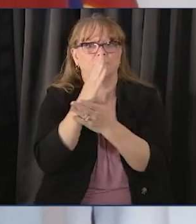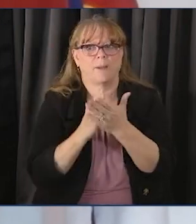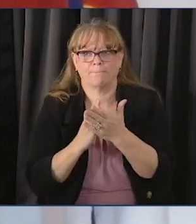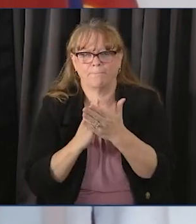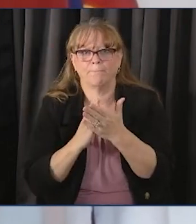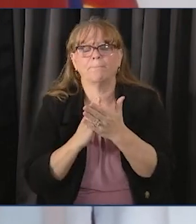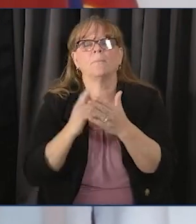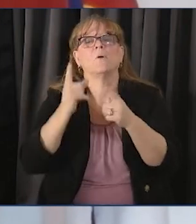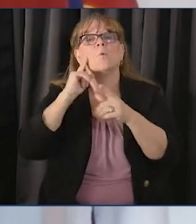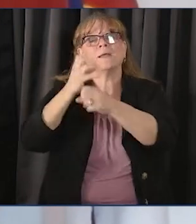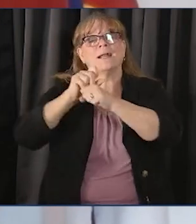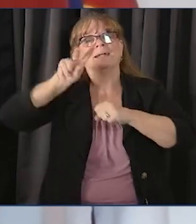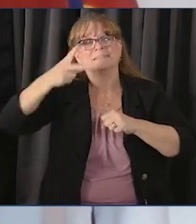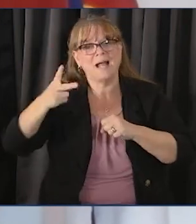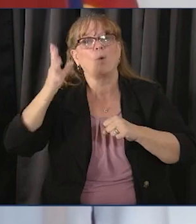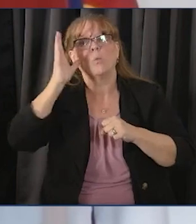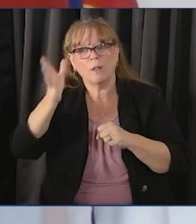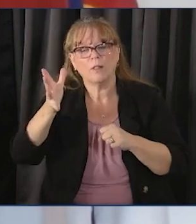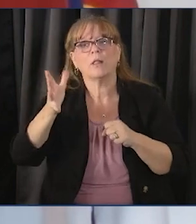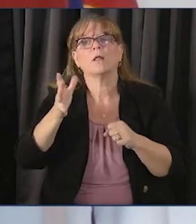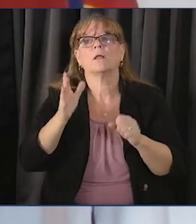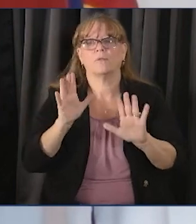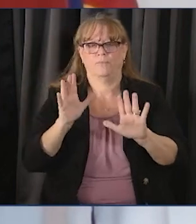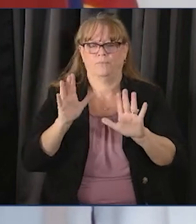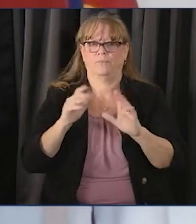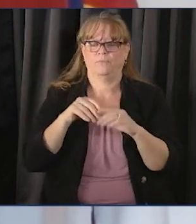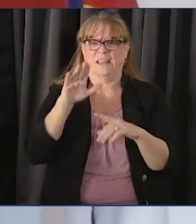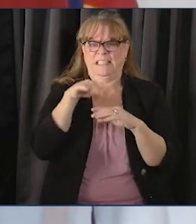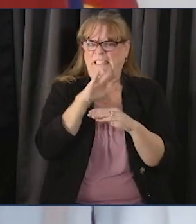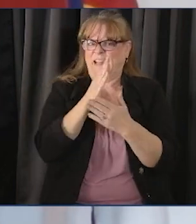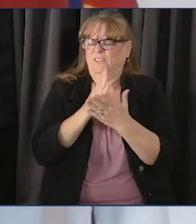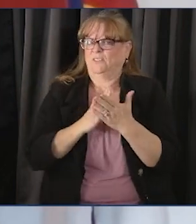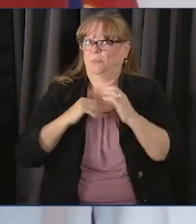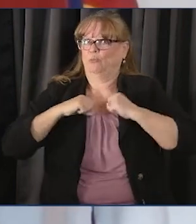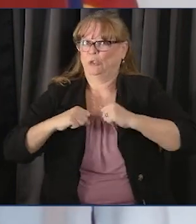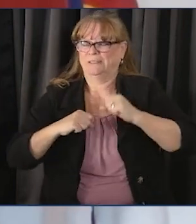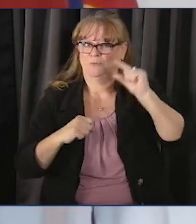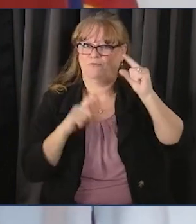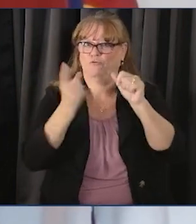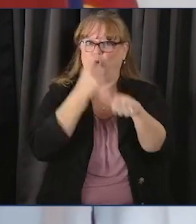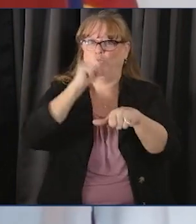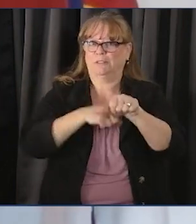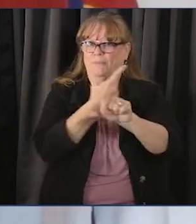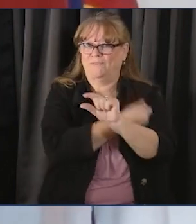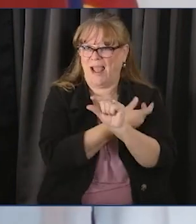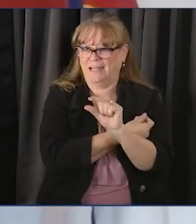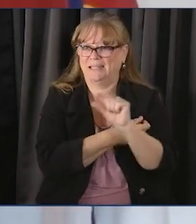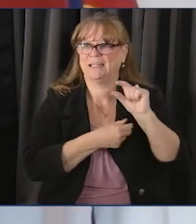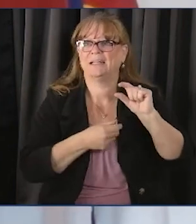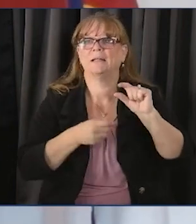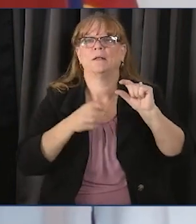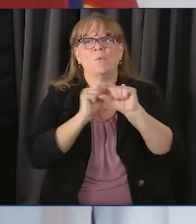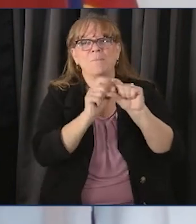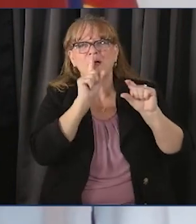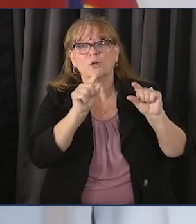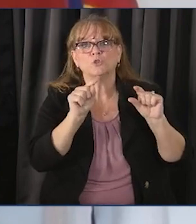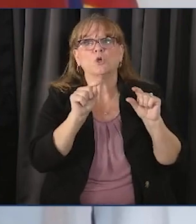So we want to do everything we can to save lives and the pandemic. That's what the vaccine will do.